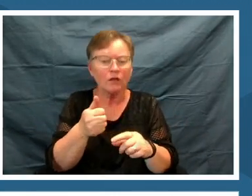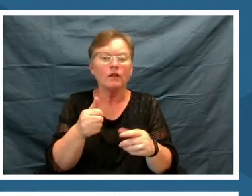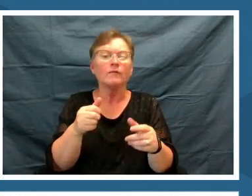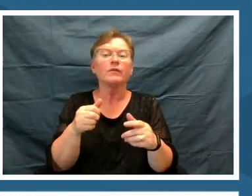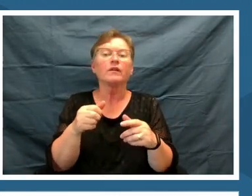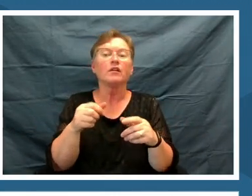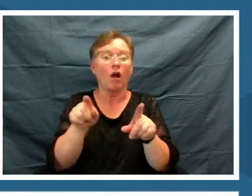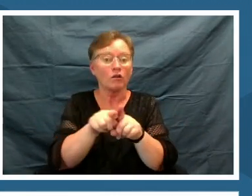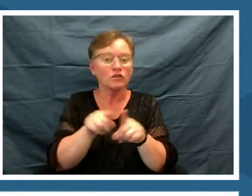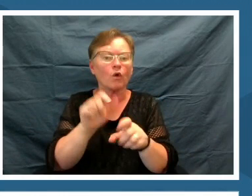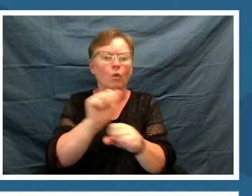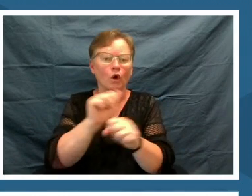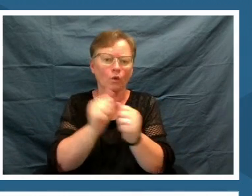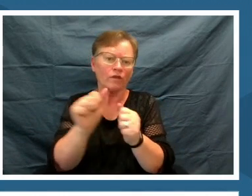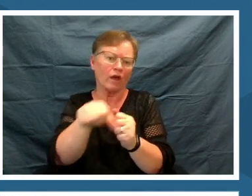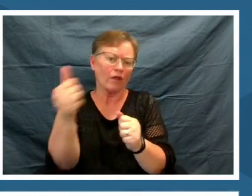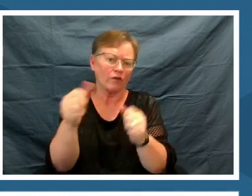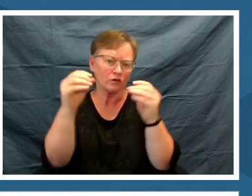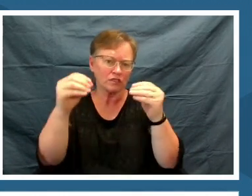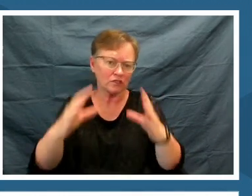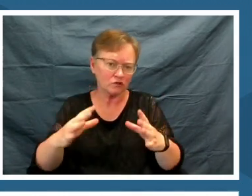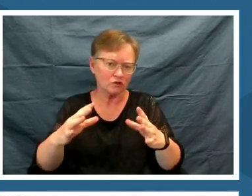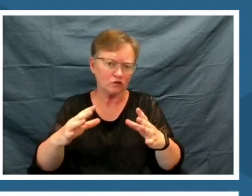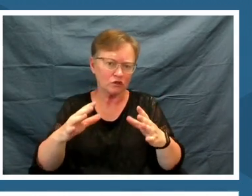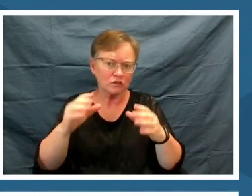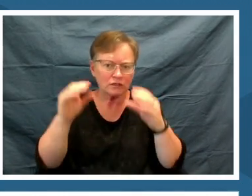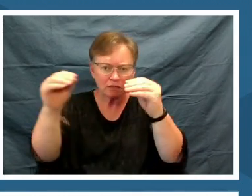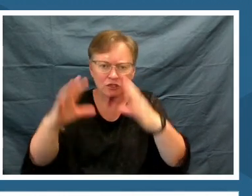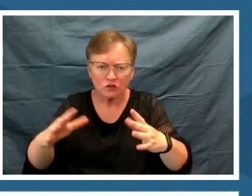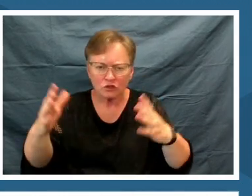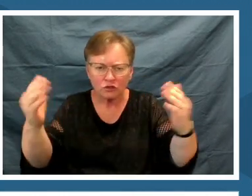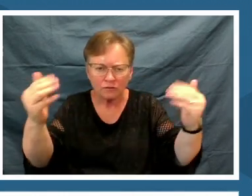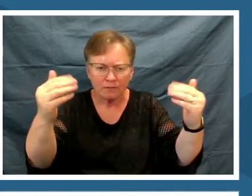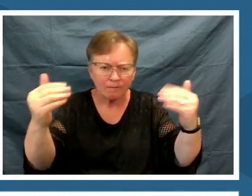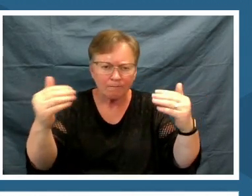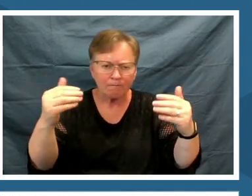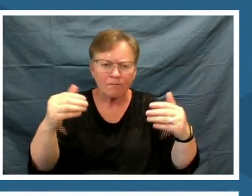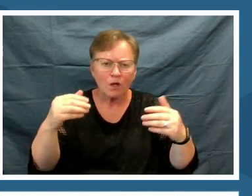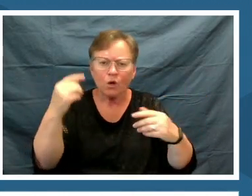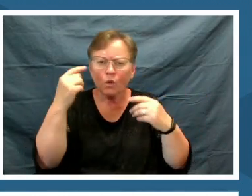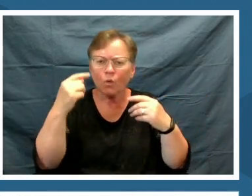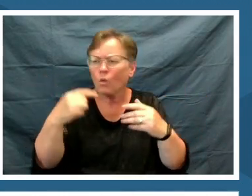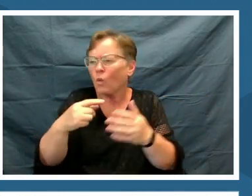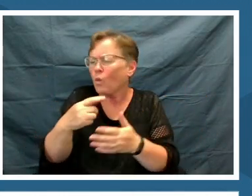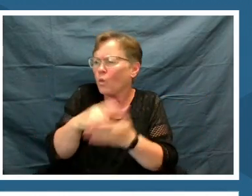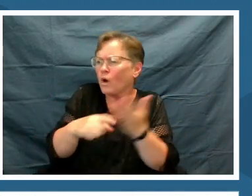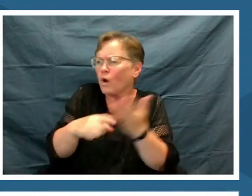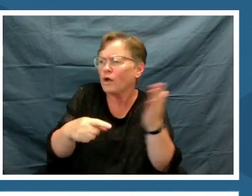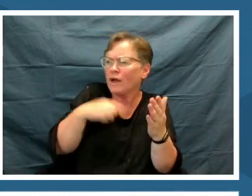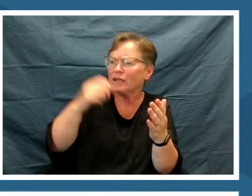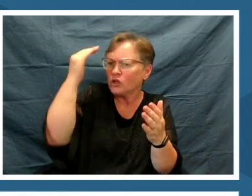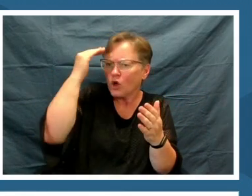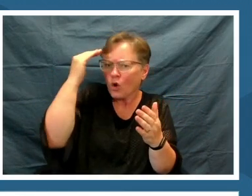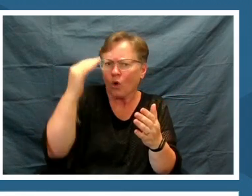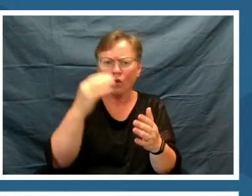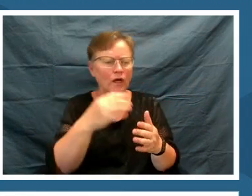you're going to ask them and reflect with them you know what kinds of things might i need to know